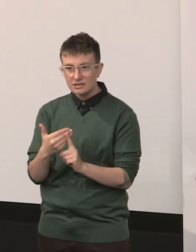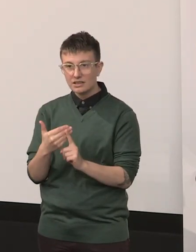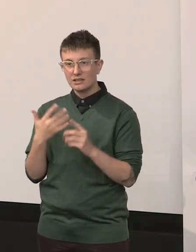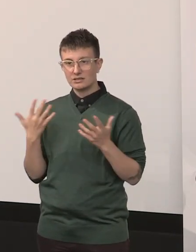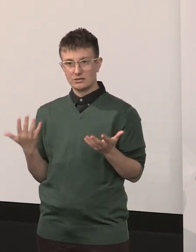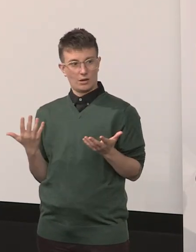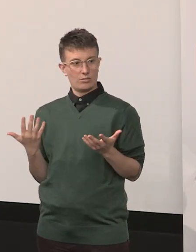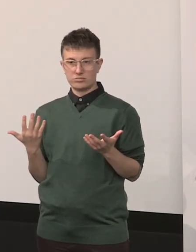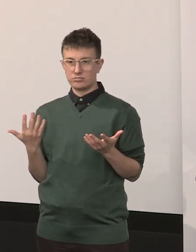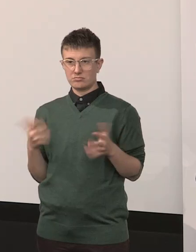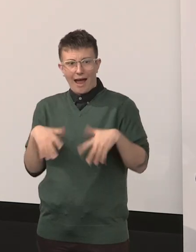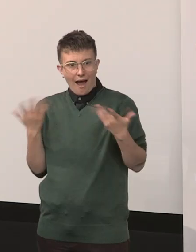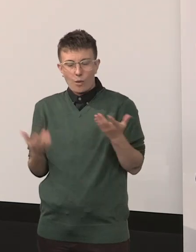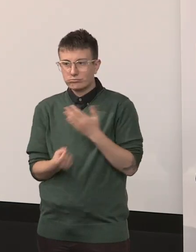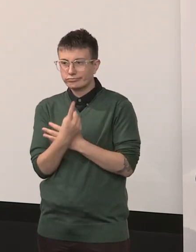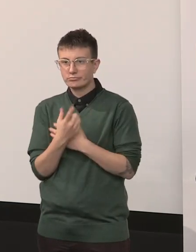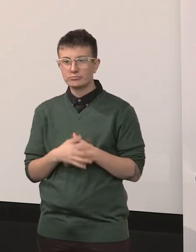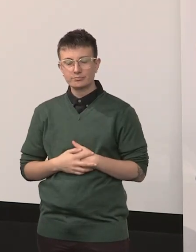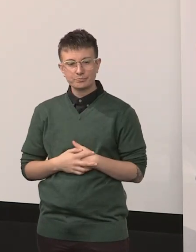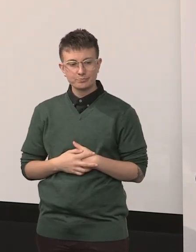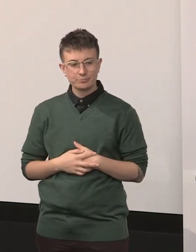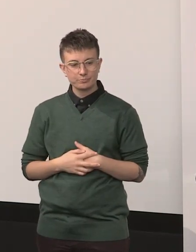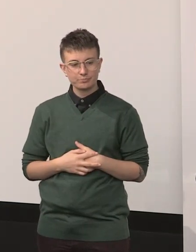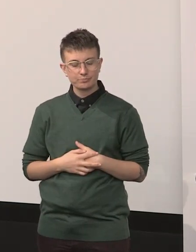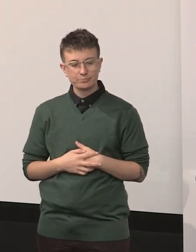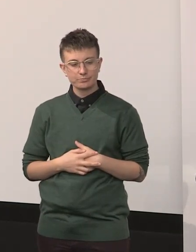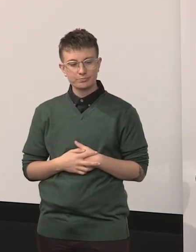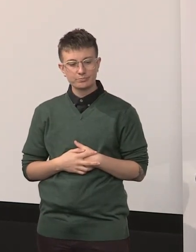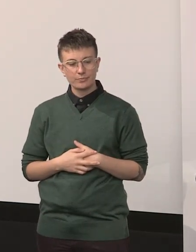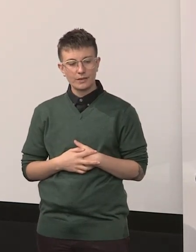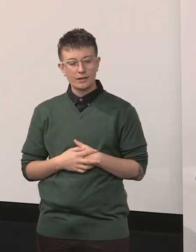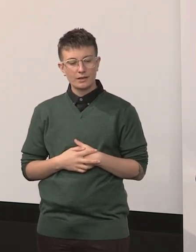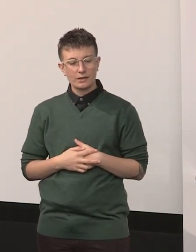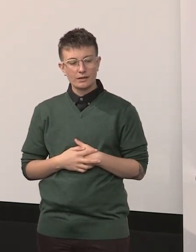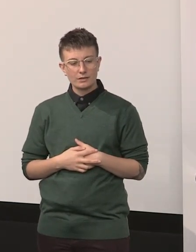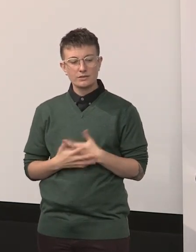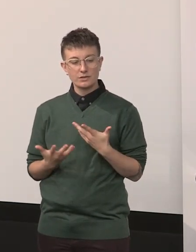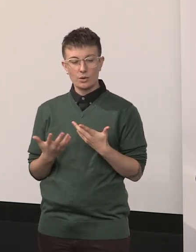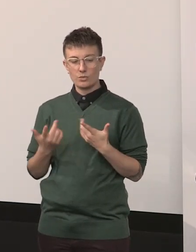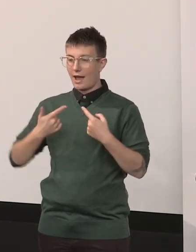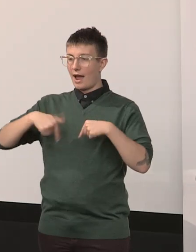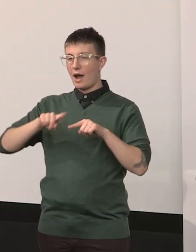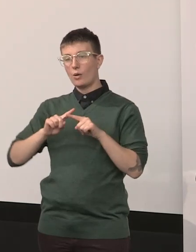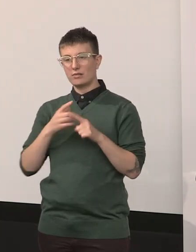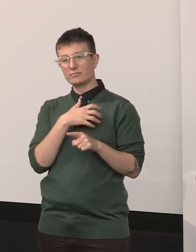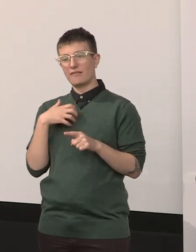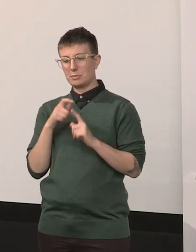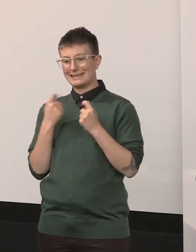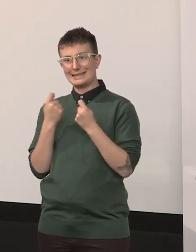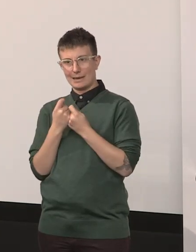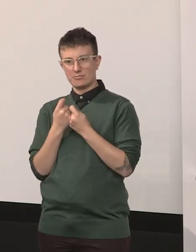received negative tests, or tests at all, which was supposed to be a requirement. How did that happen?